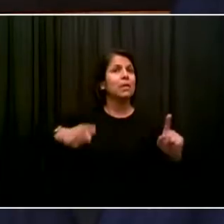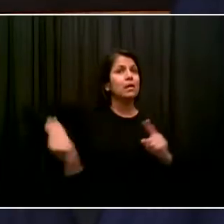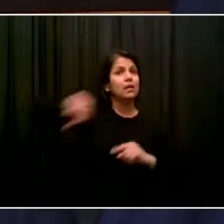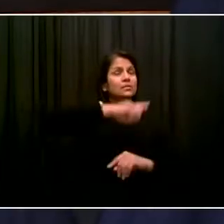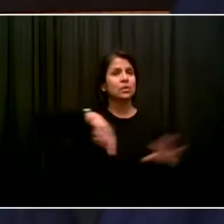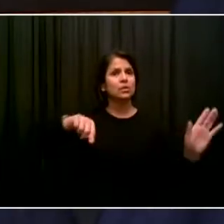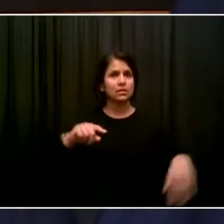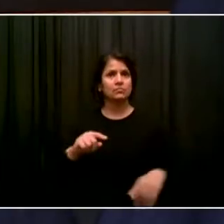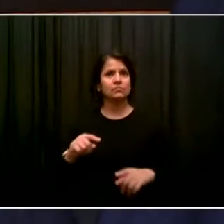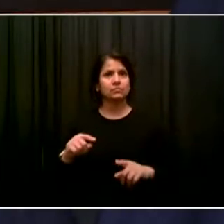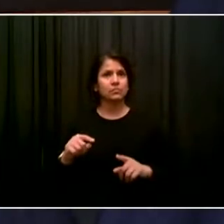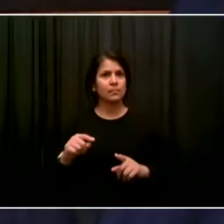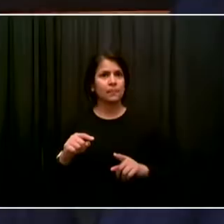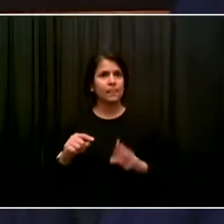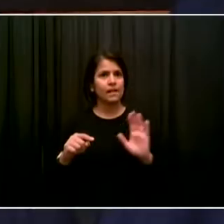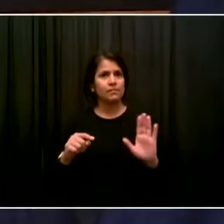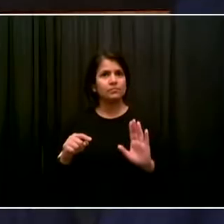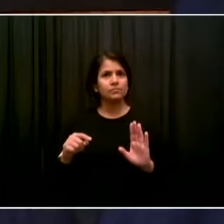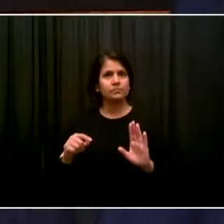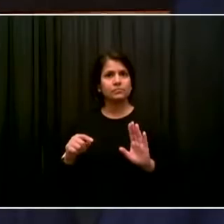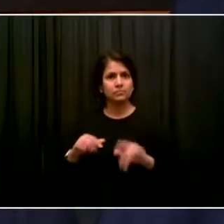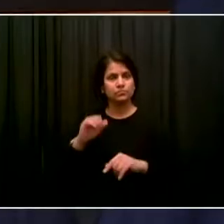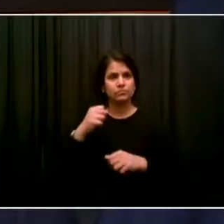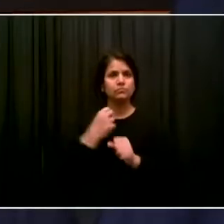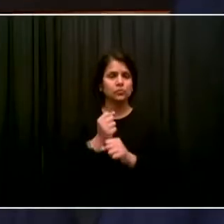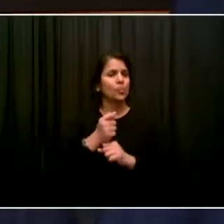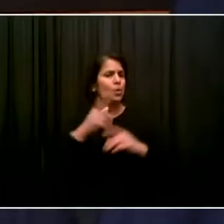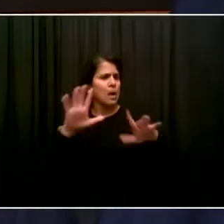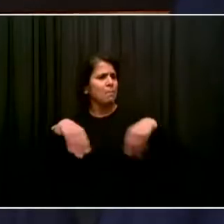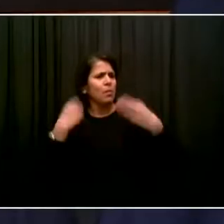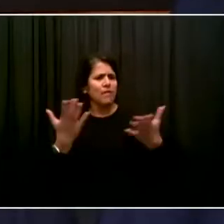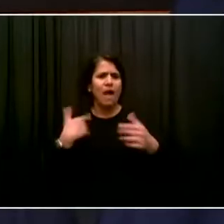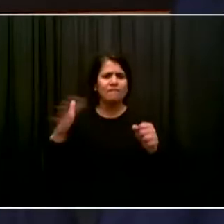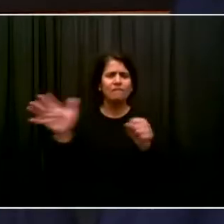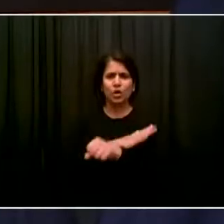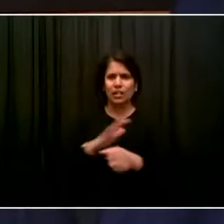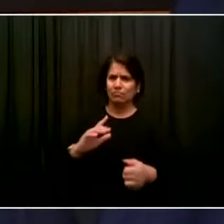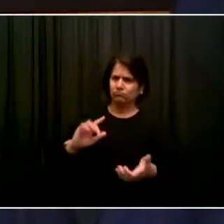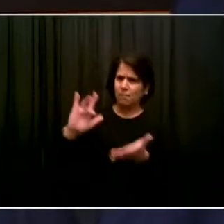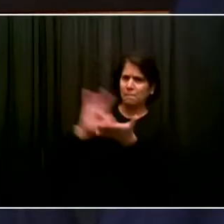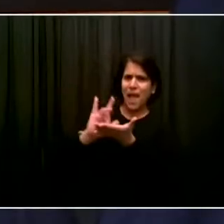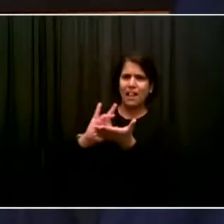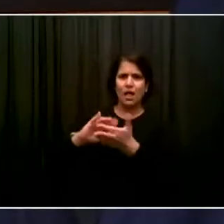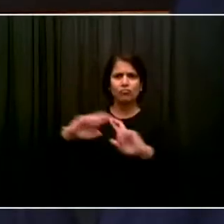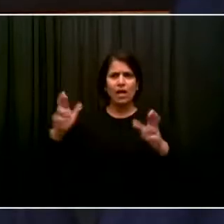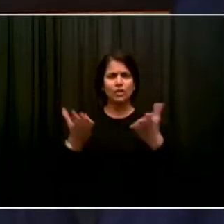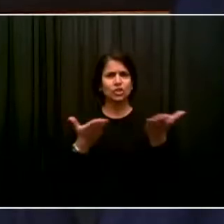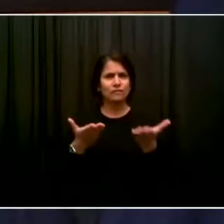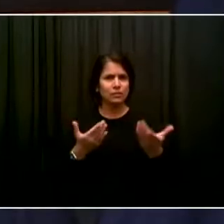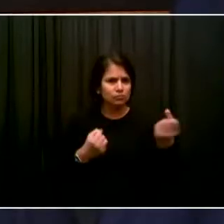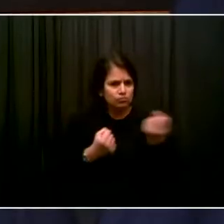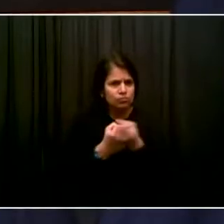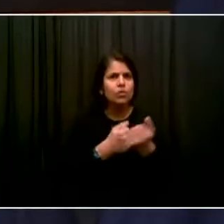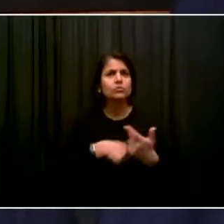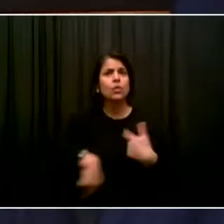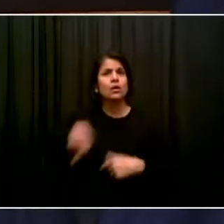WE KNOW COVID HAS IMPACTED US